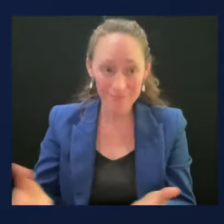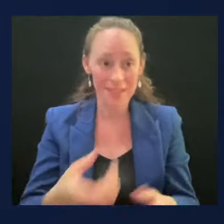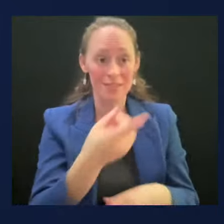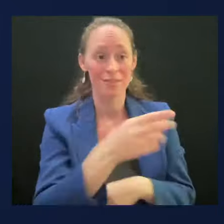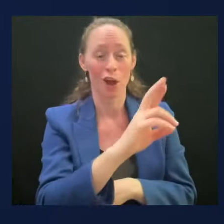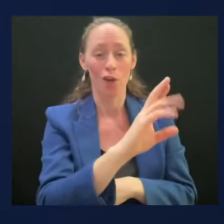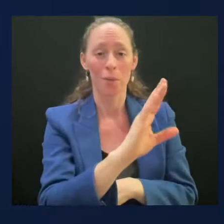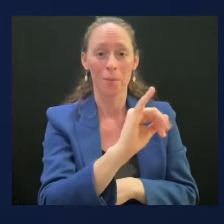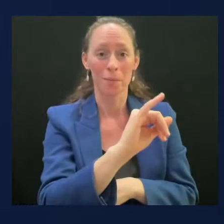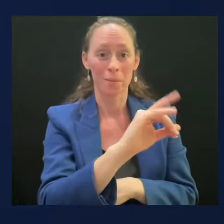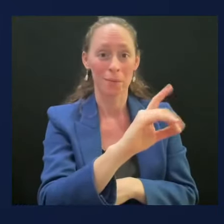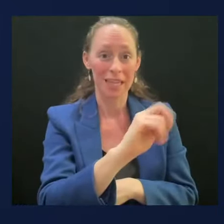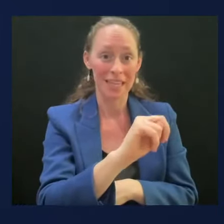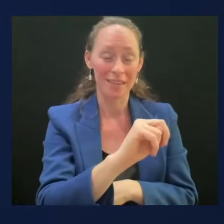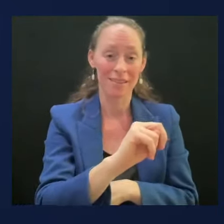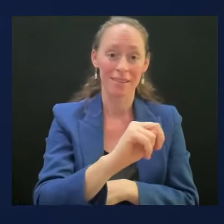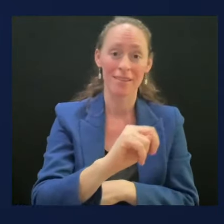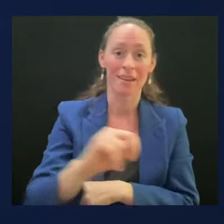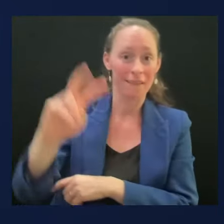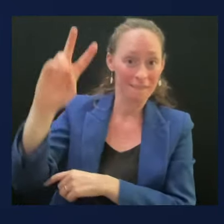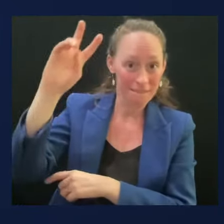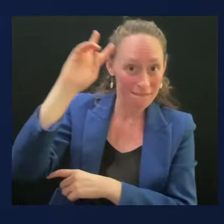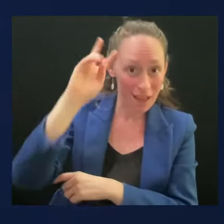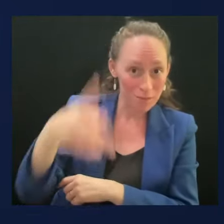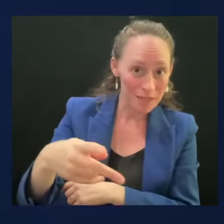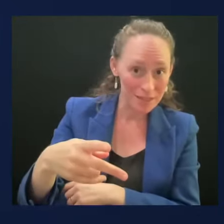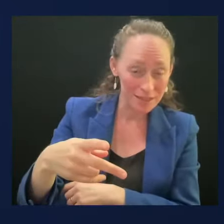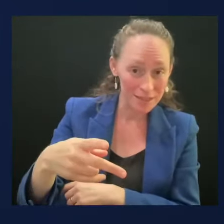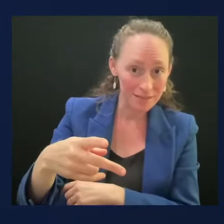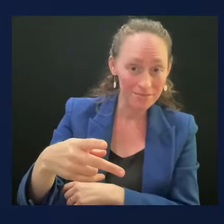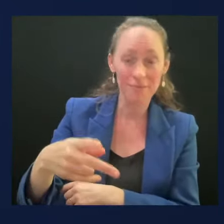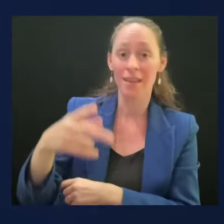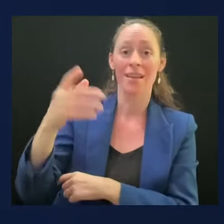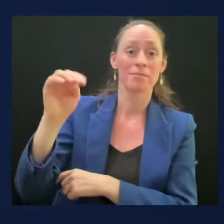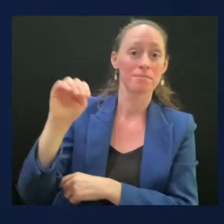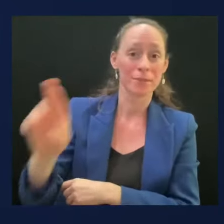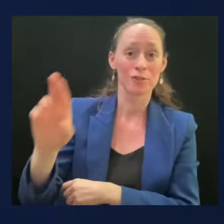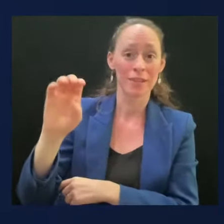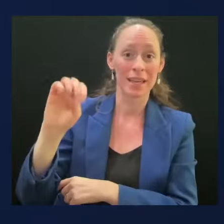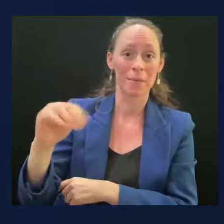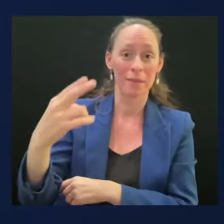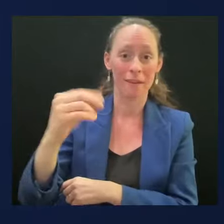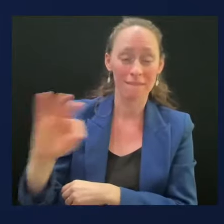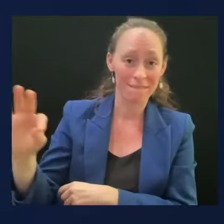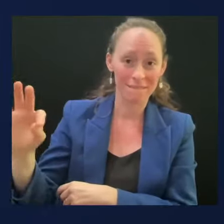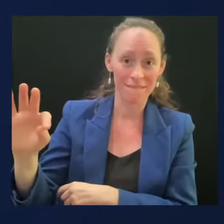Secretary Austin, Fellow Joint Chiefs of Staff and spouses, distinguished guests, fellow Americans,